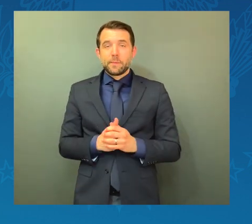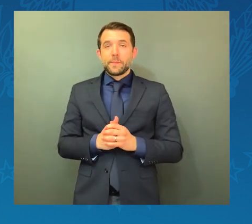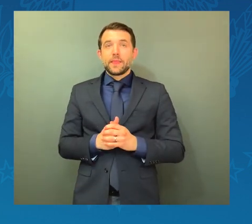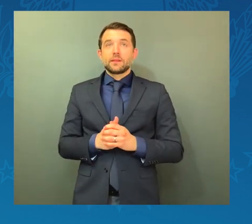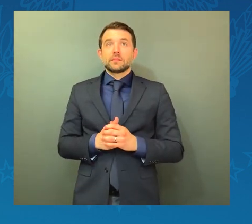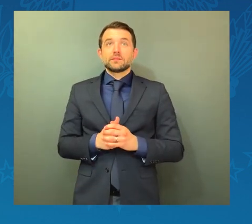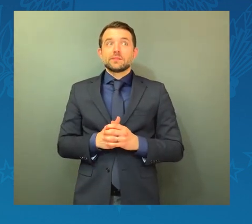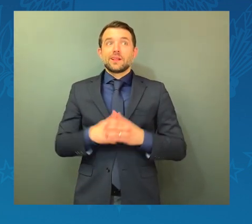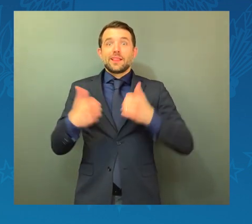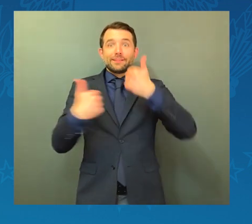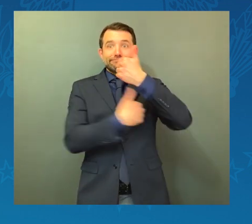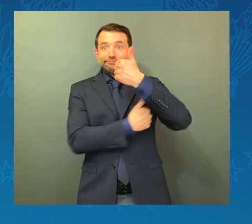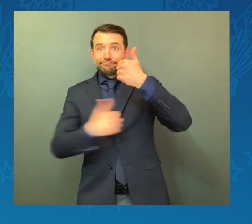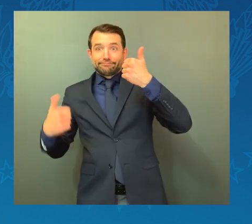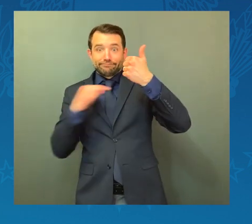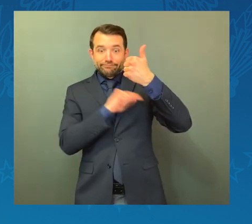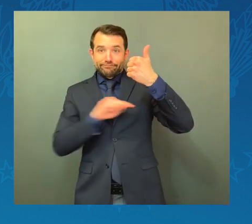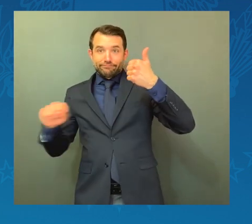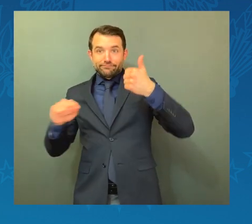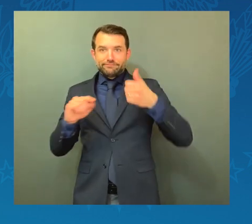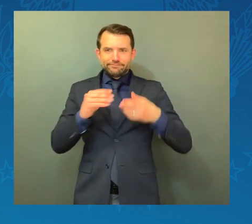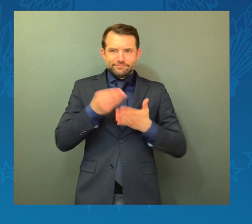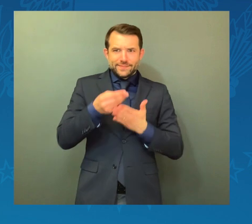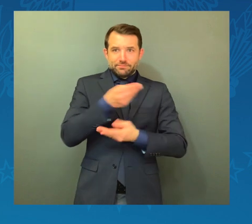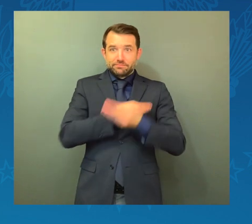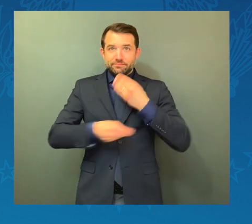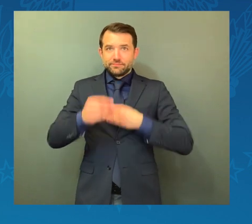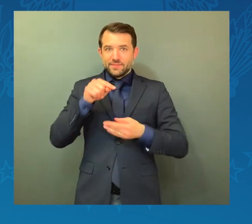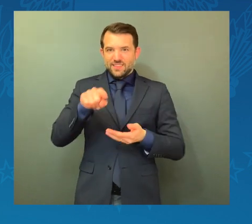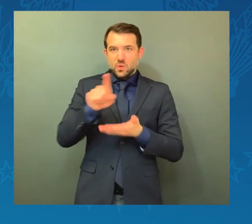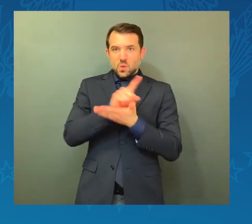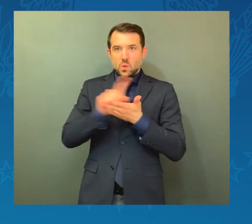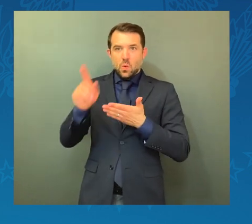we proposed $5 billion in funding over 10 years